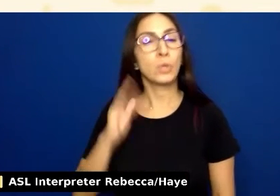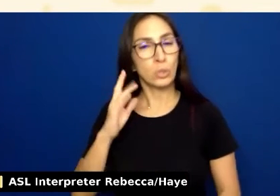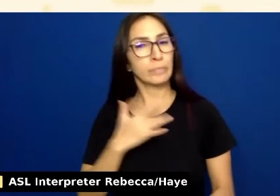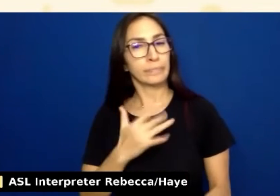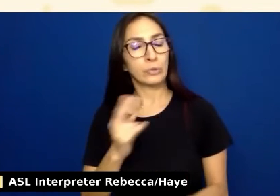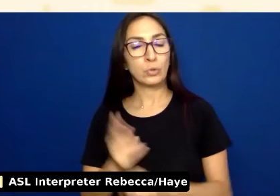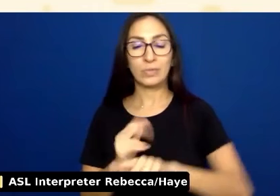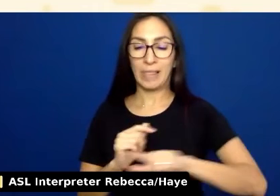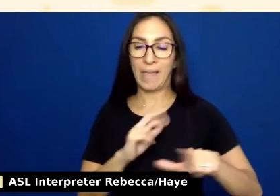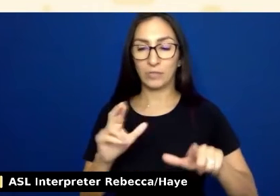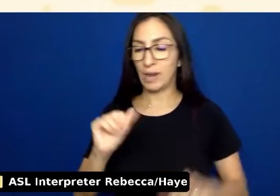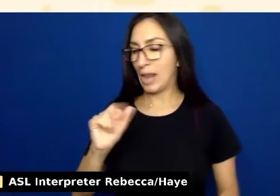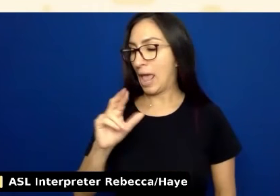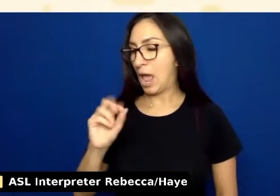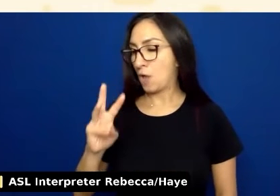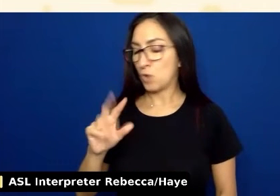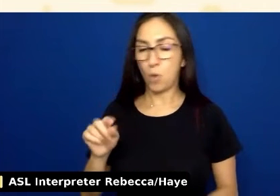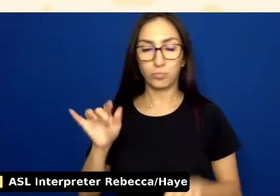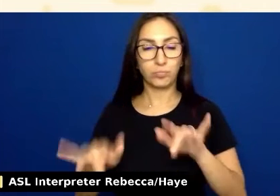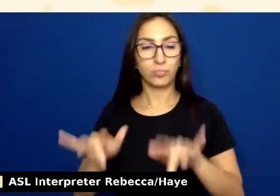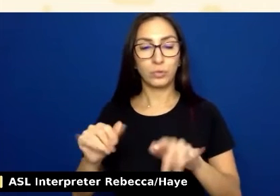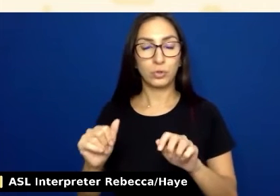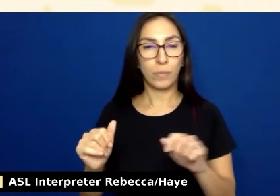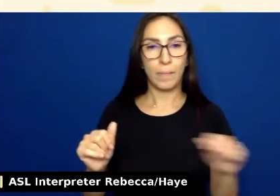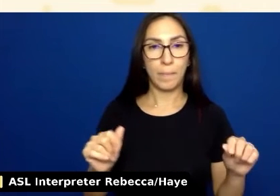In a vertical tab implementation, it will be up and down arrow keys.